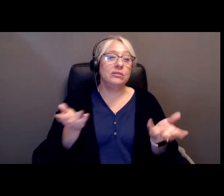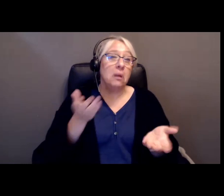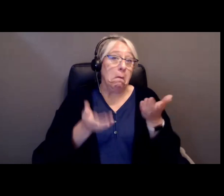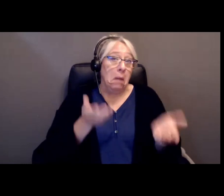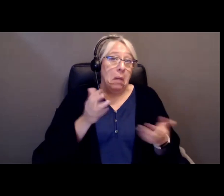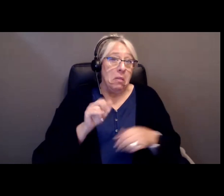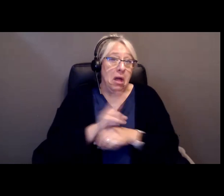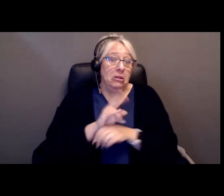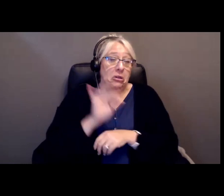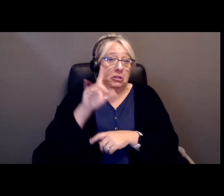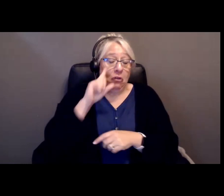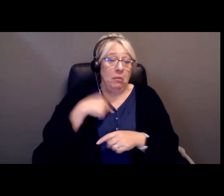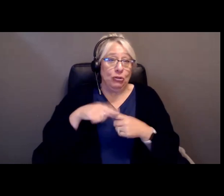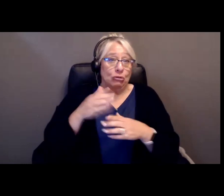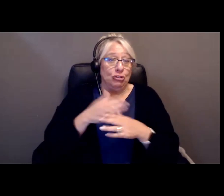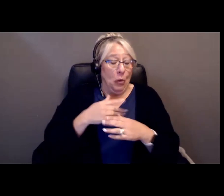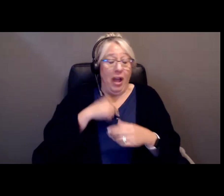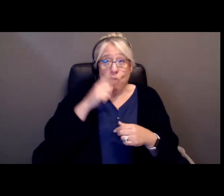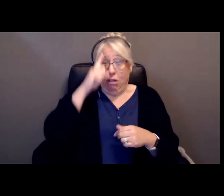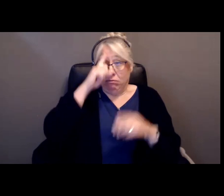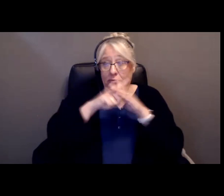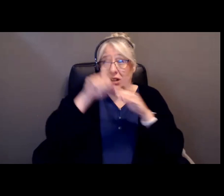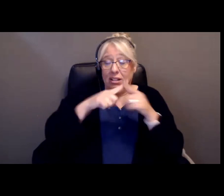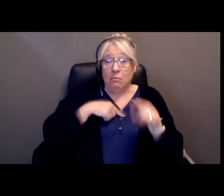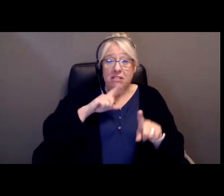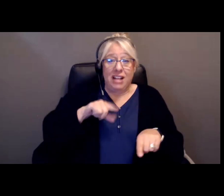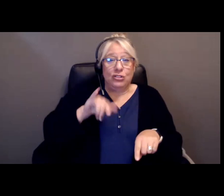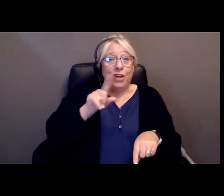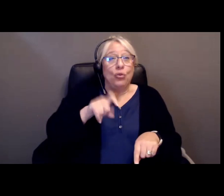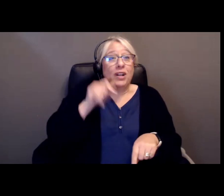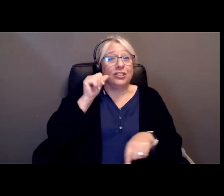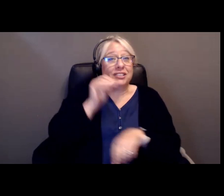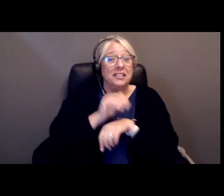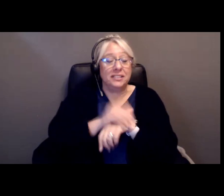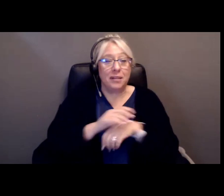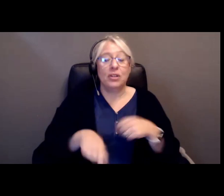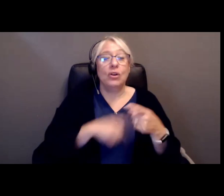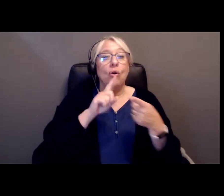didn't think of it till I was just answering these questions last night. One is for community on how